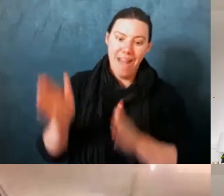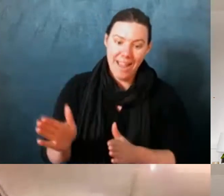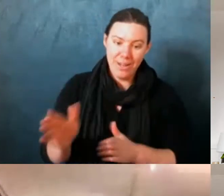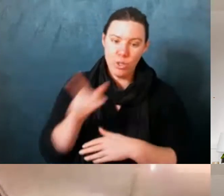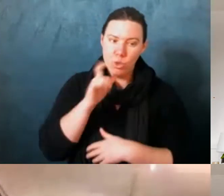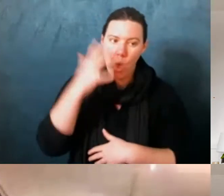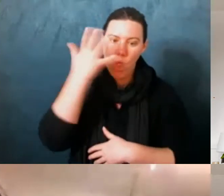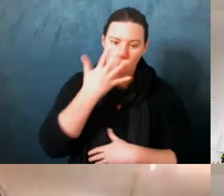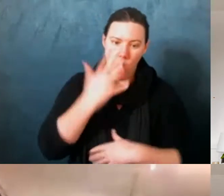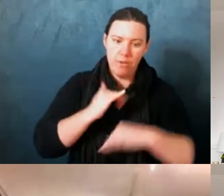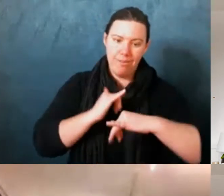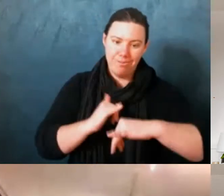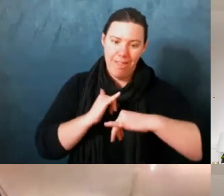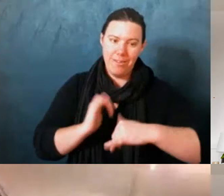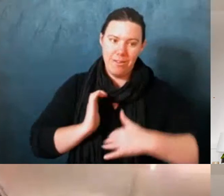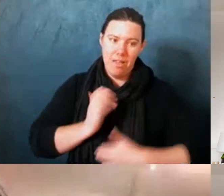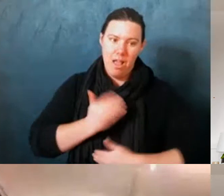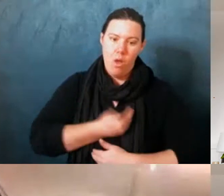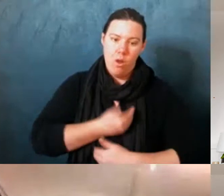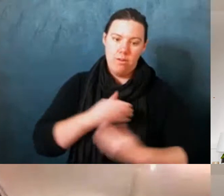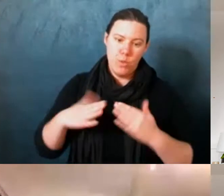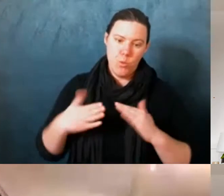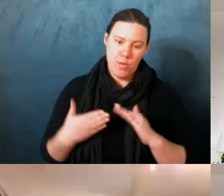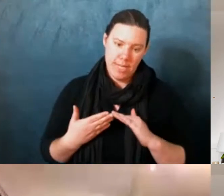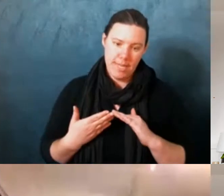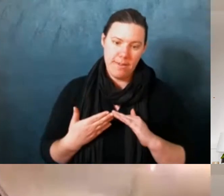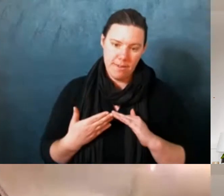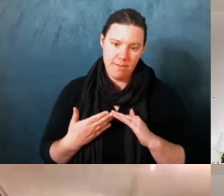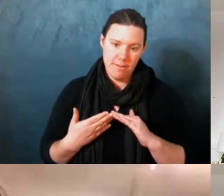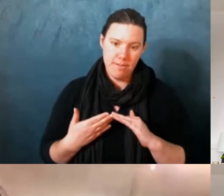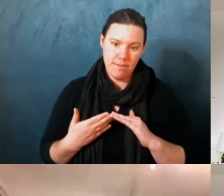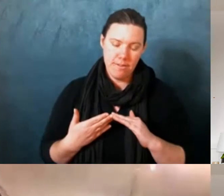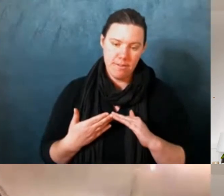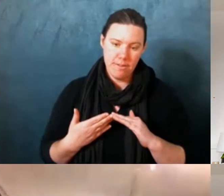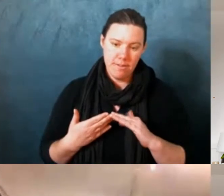like the communities that are diverse, even LGBTQIA,